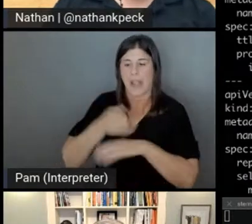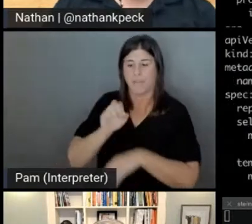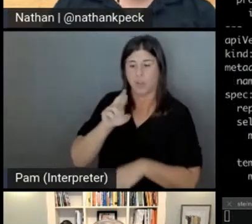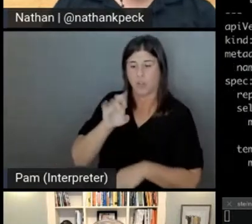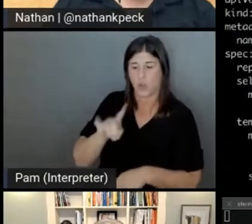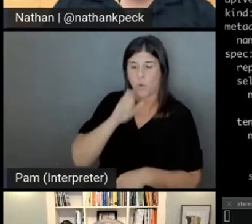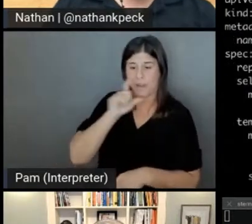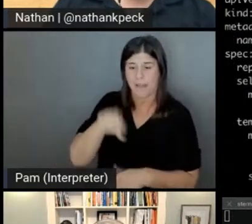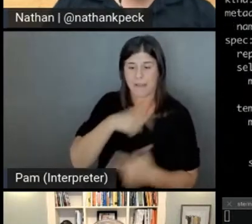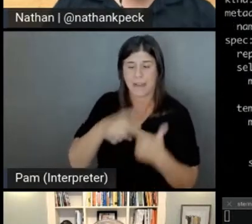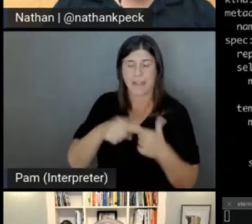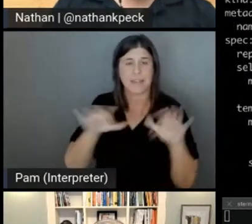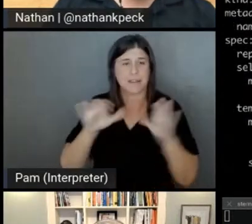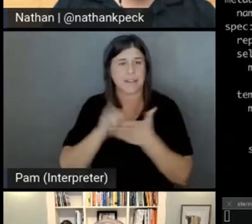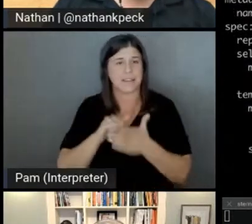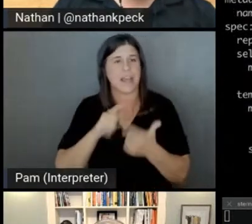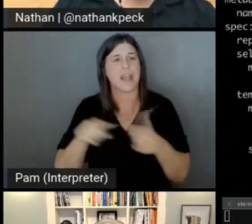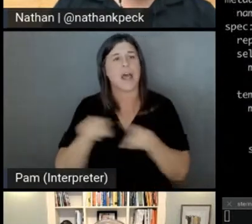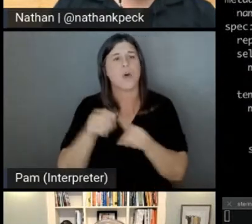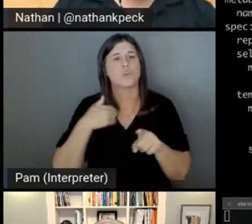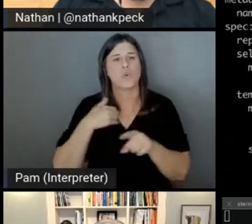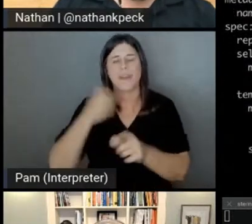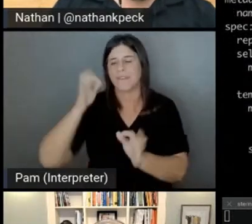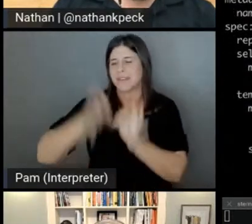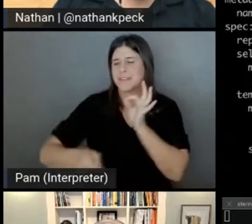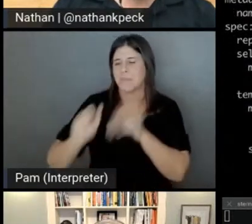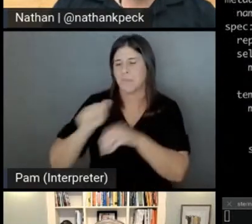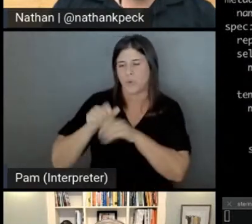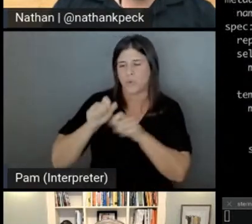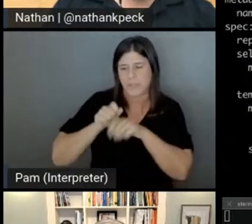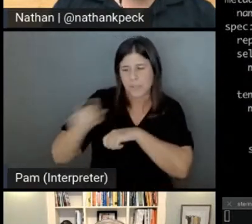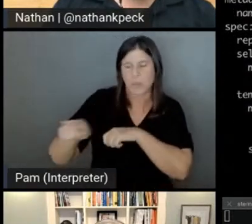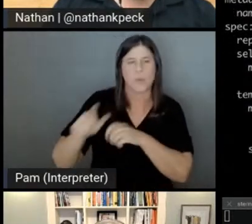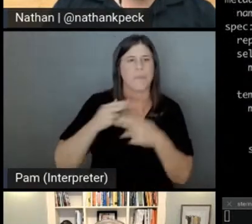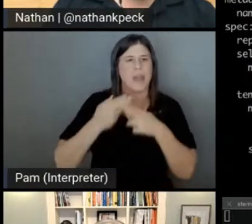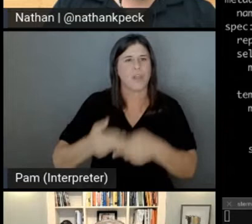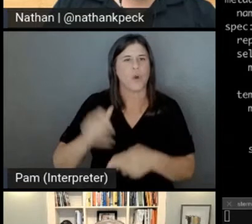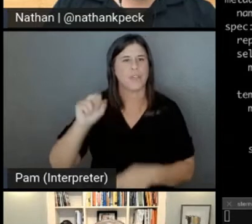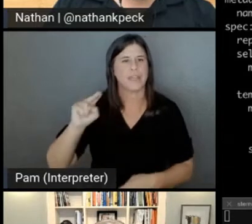I also have a simple deployment that I'm going to create, I've called it inflete and it has zero replicas.